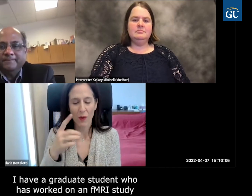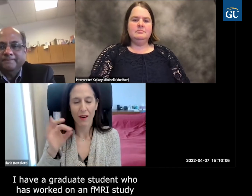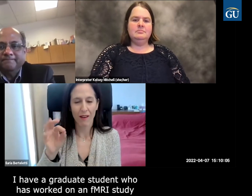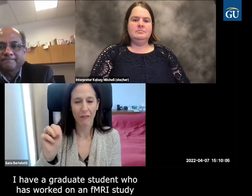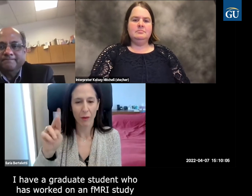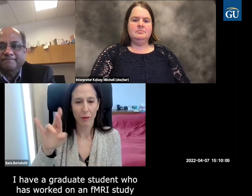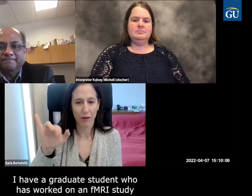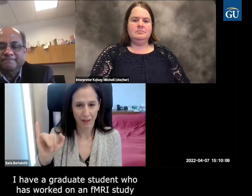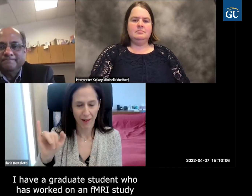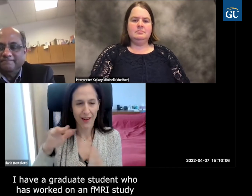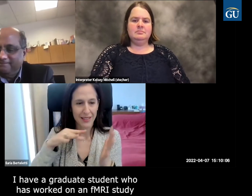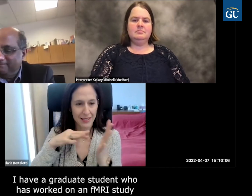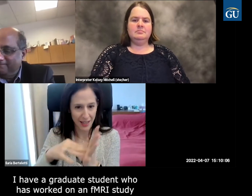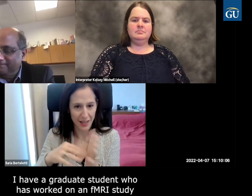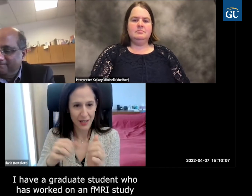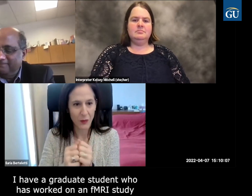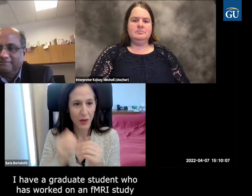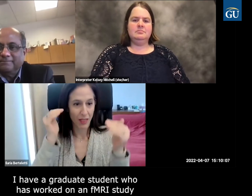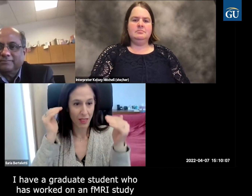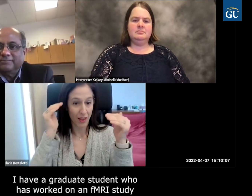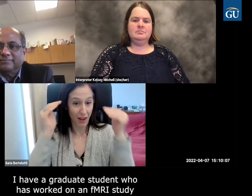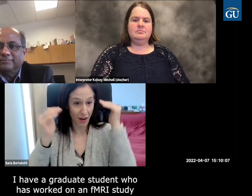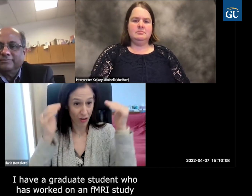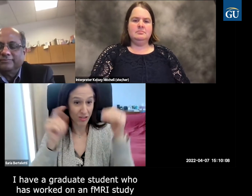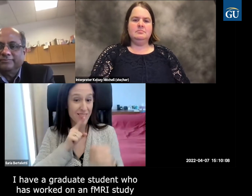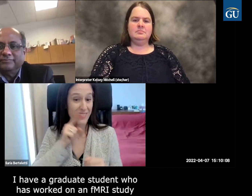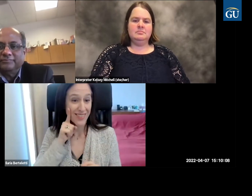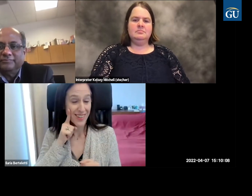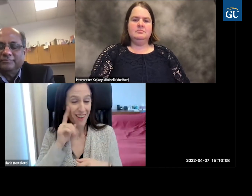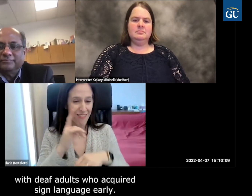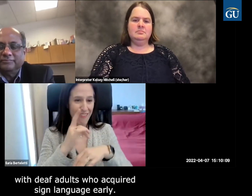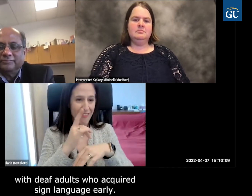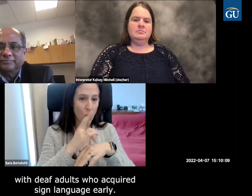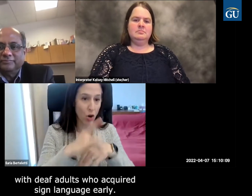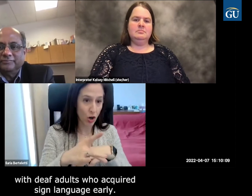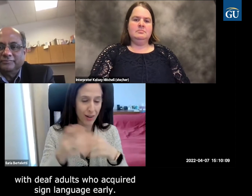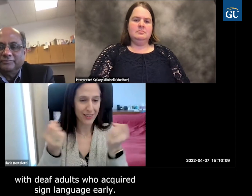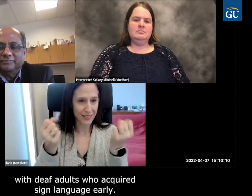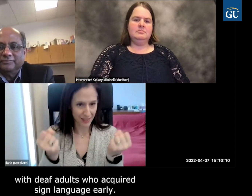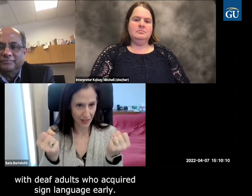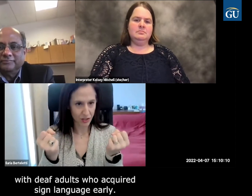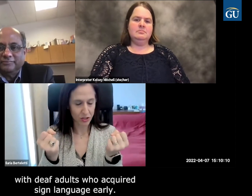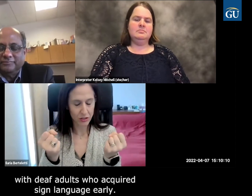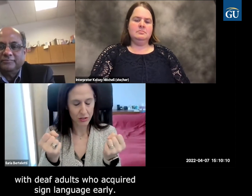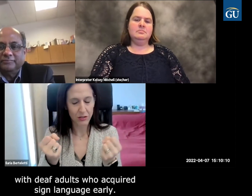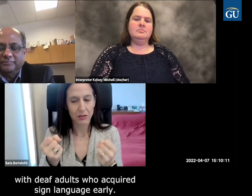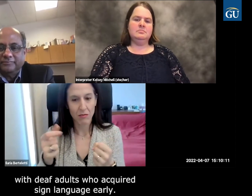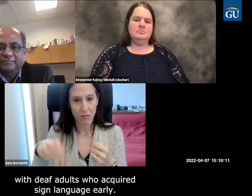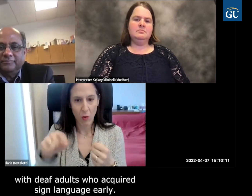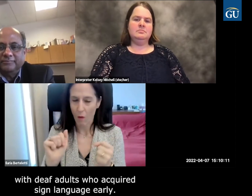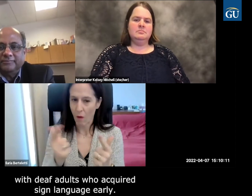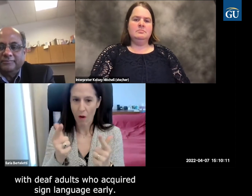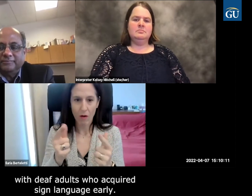who has worked on an fmri study with deaf adults